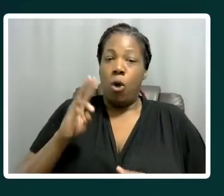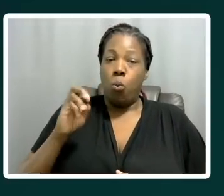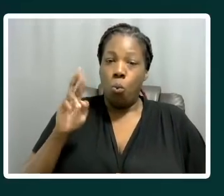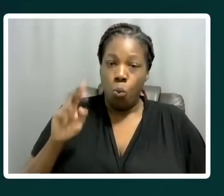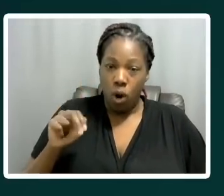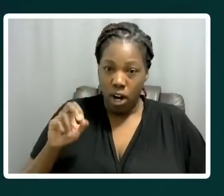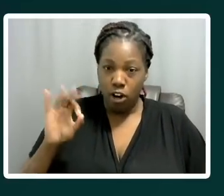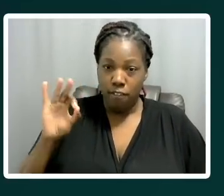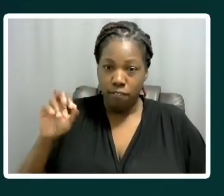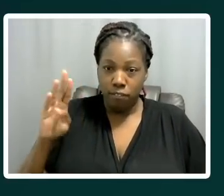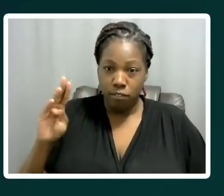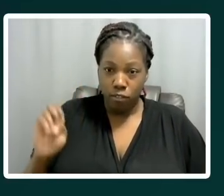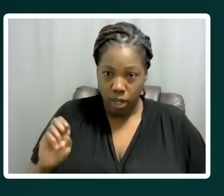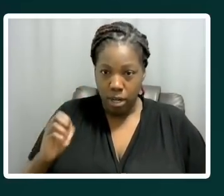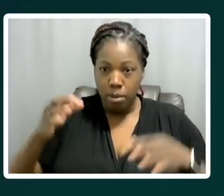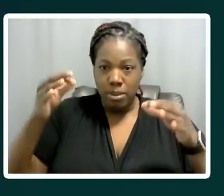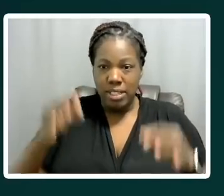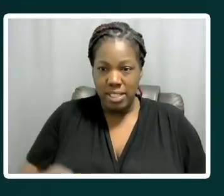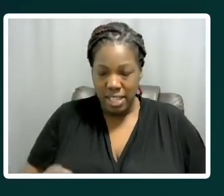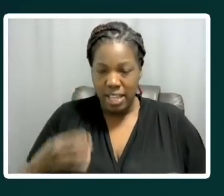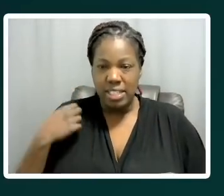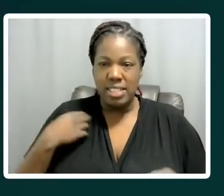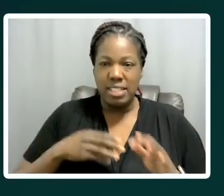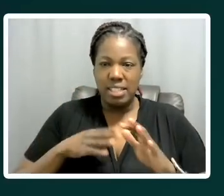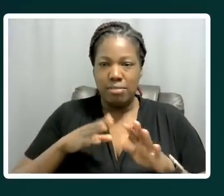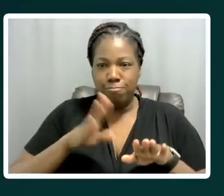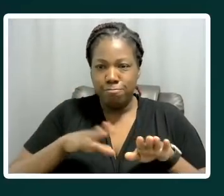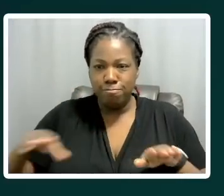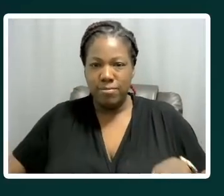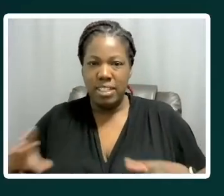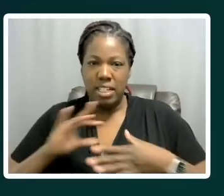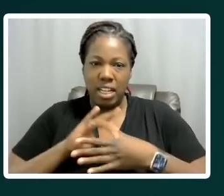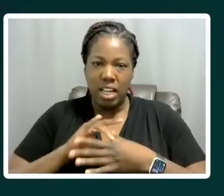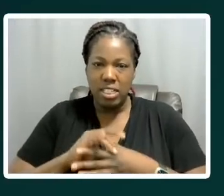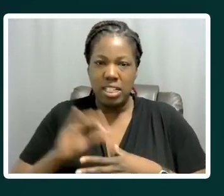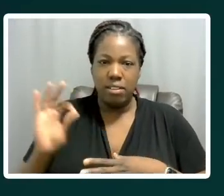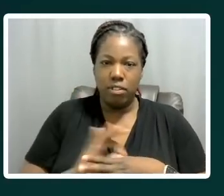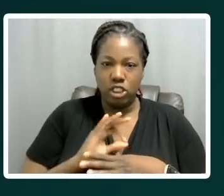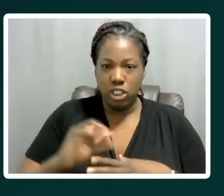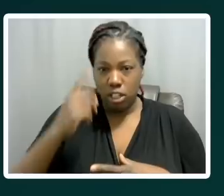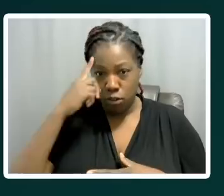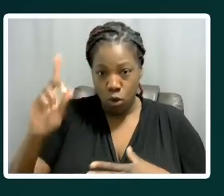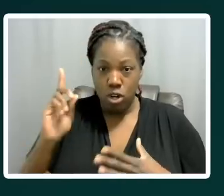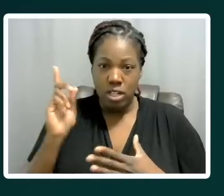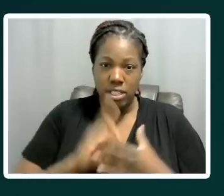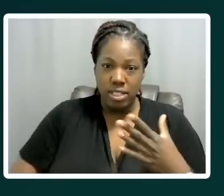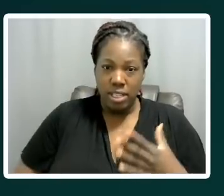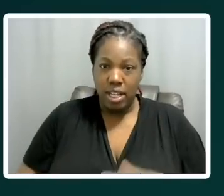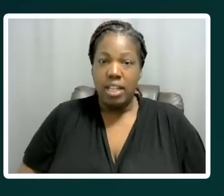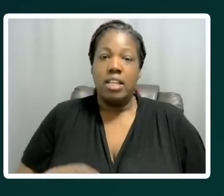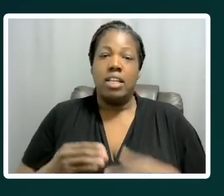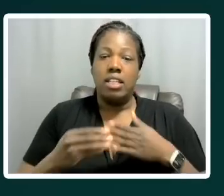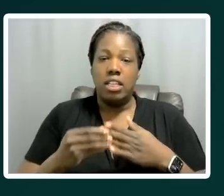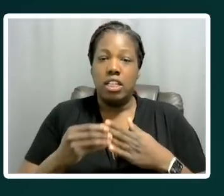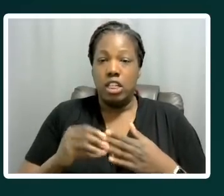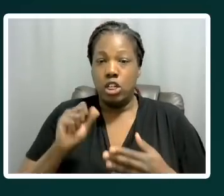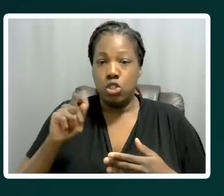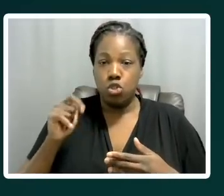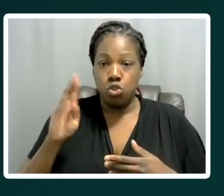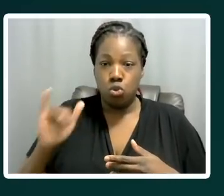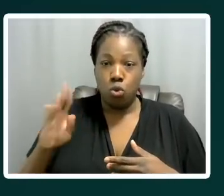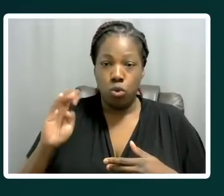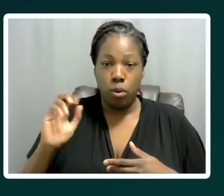the experience more accurately to build on. As you can see in this example, here is a